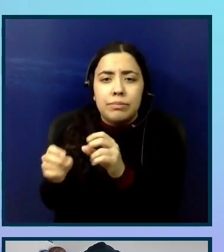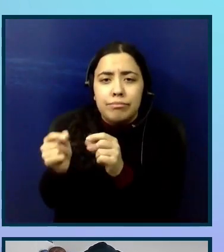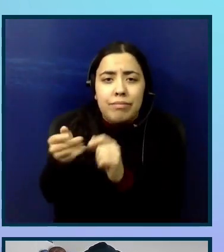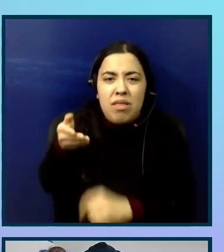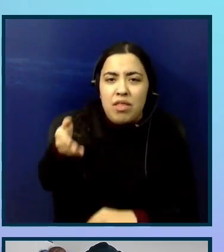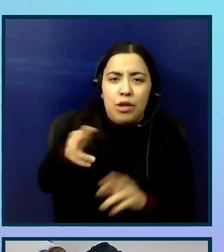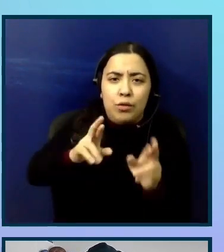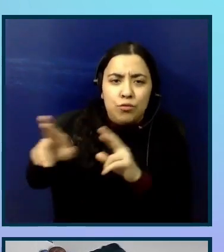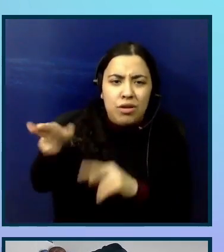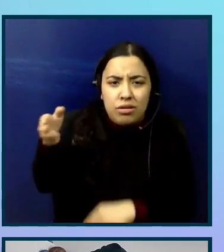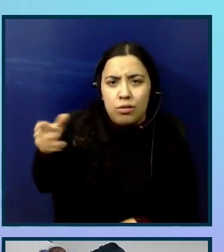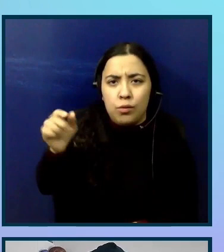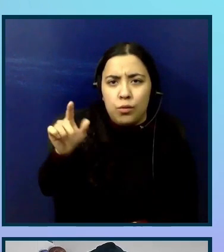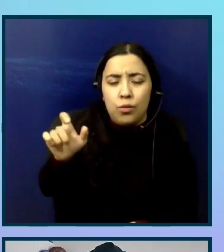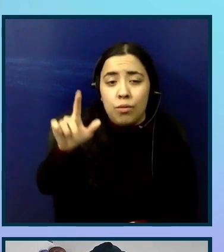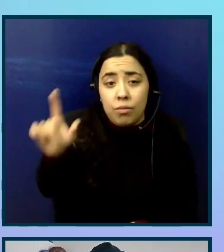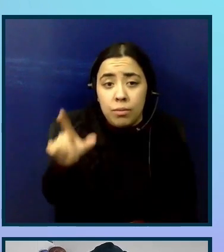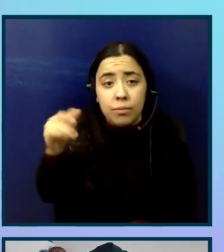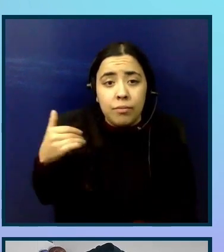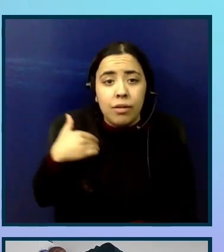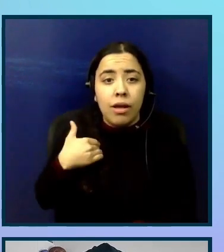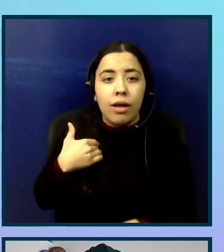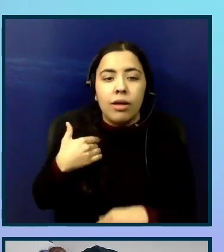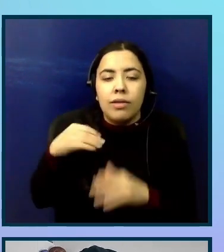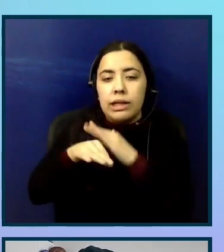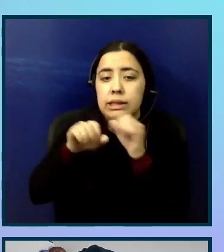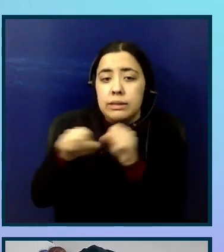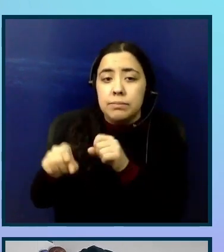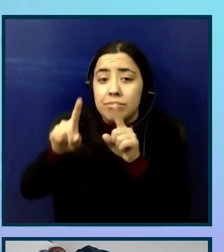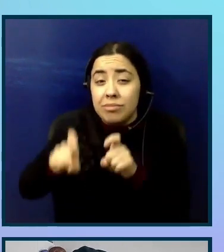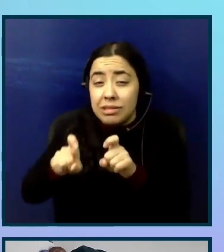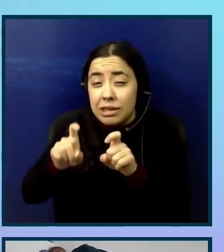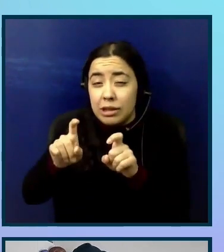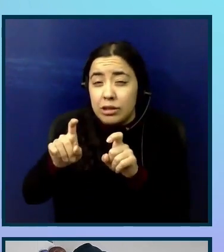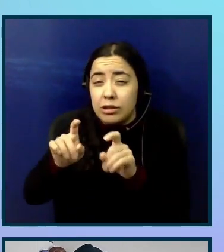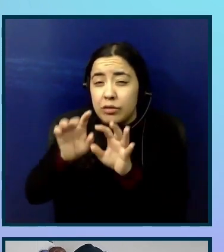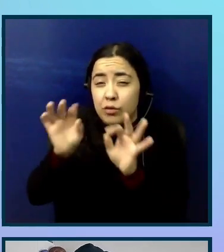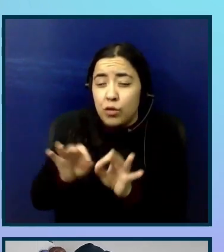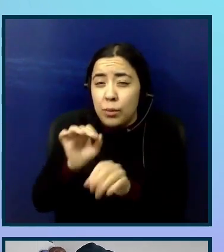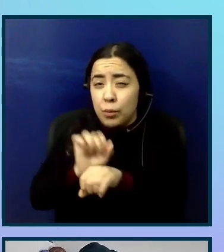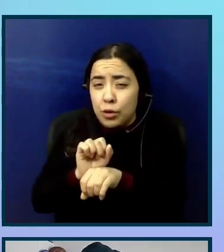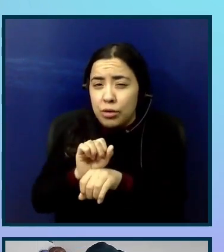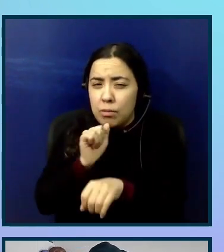For Google library, there's the accessibility test framework. Put this on, I don't know if ATF is supported as well as